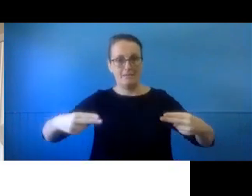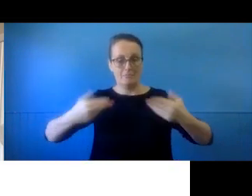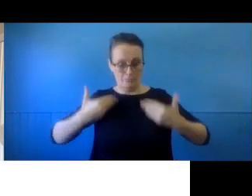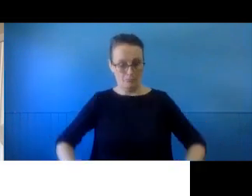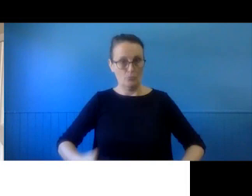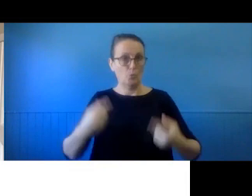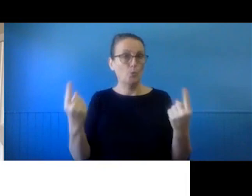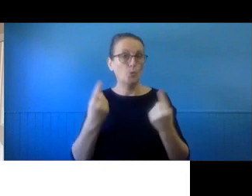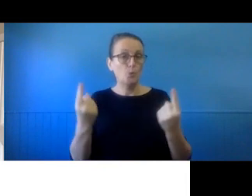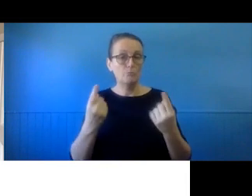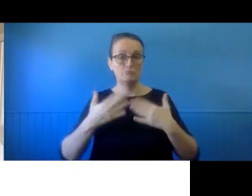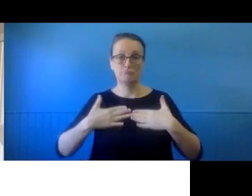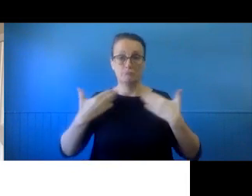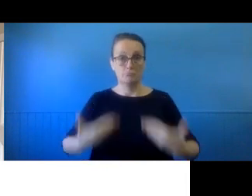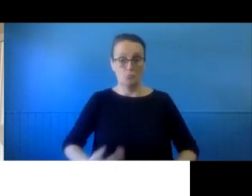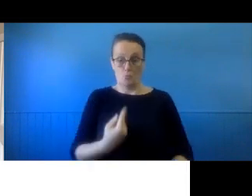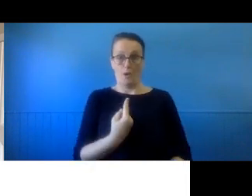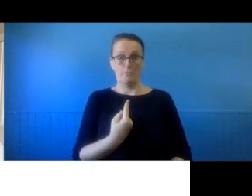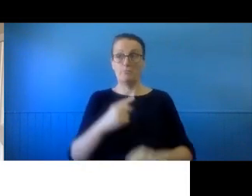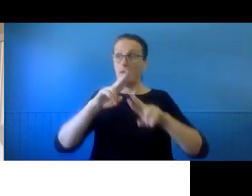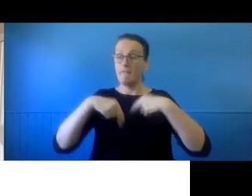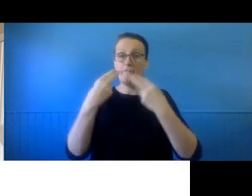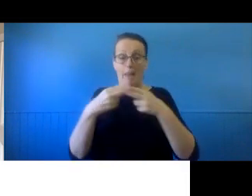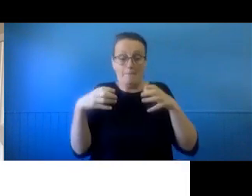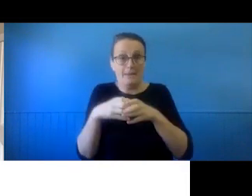individuals, as families, as collectives and as societies. So